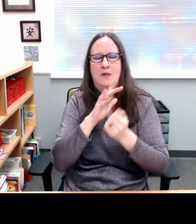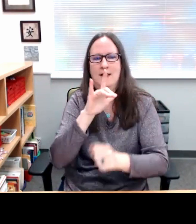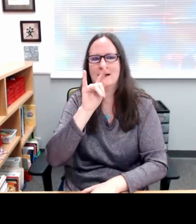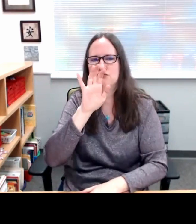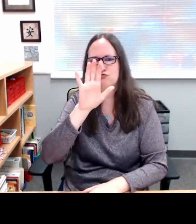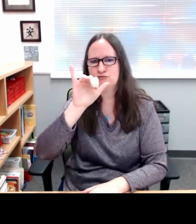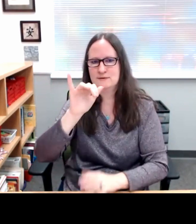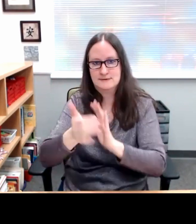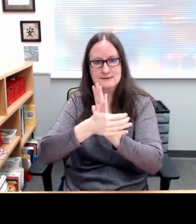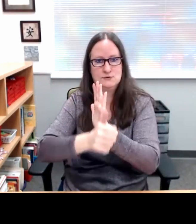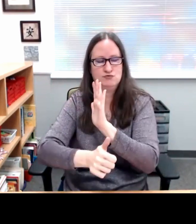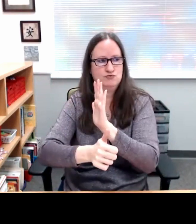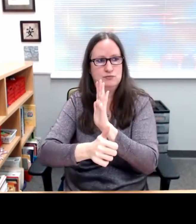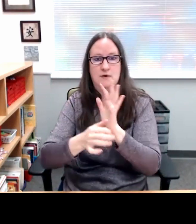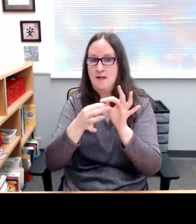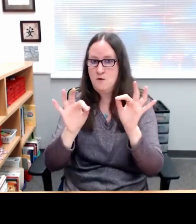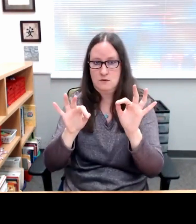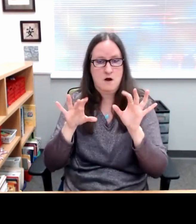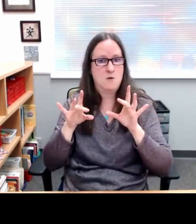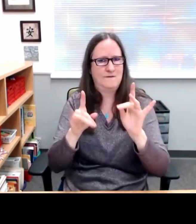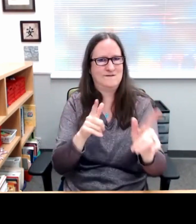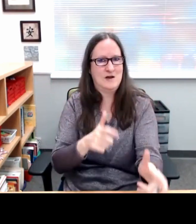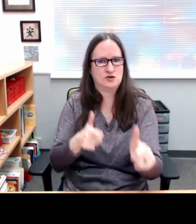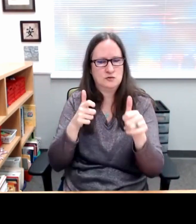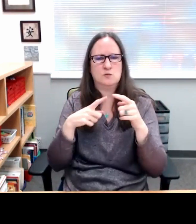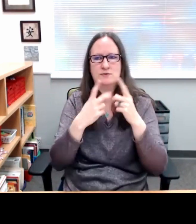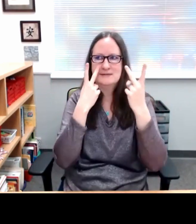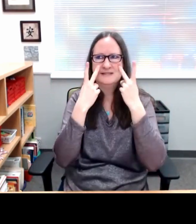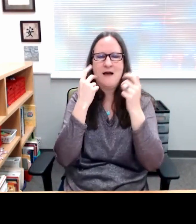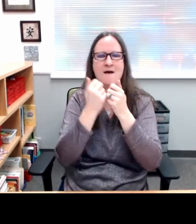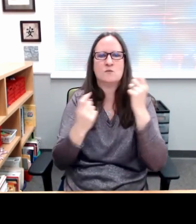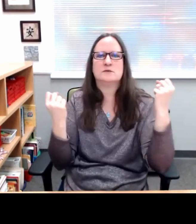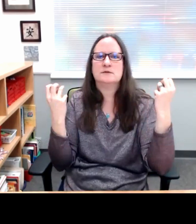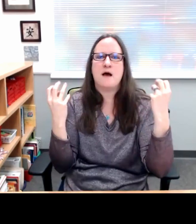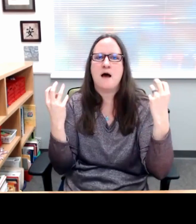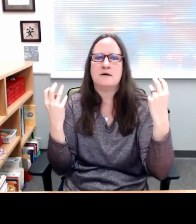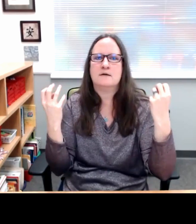all the difference, and it improves the language and literacy skills for the children